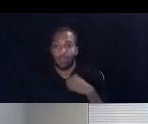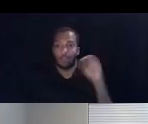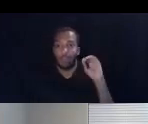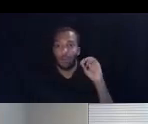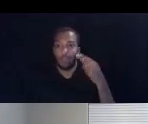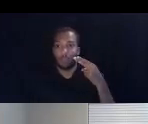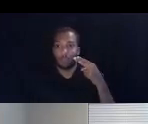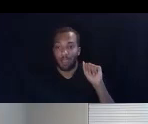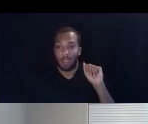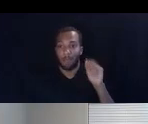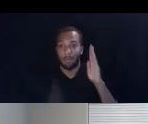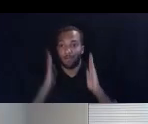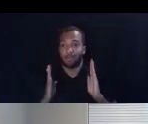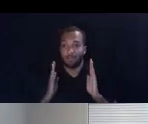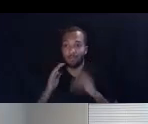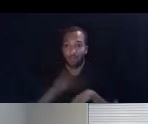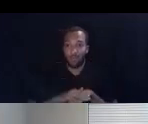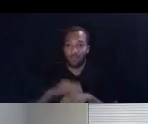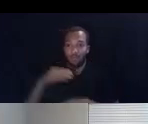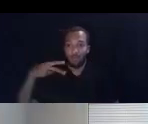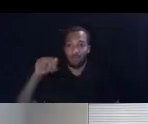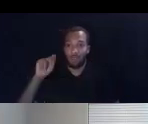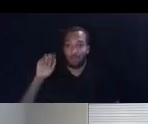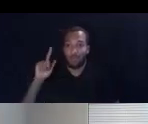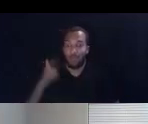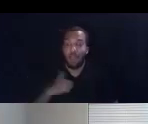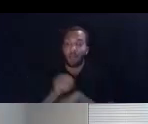but I don wanna note that for the public health division